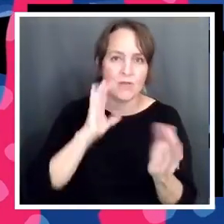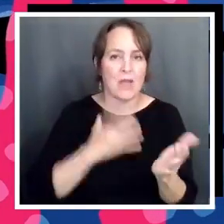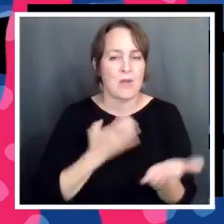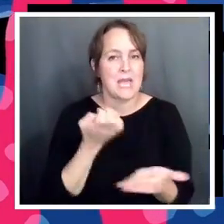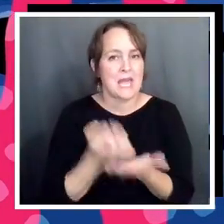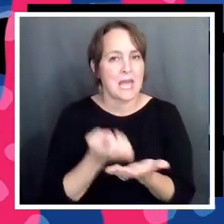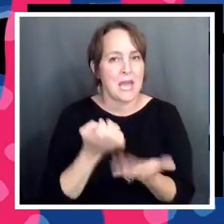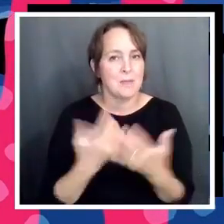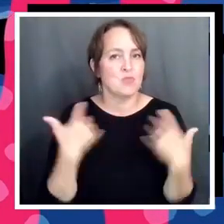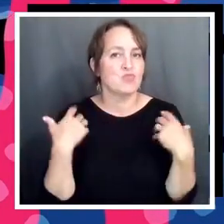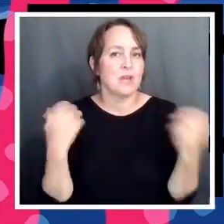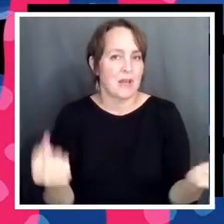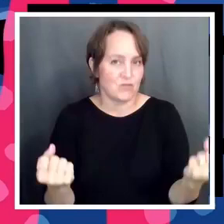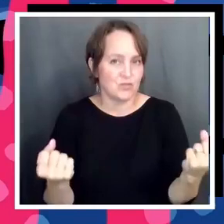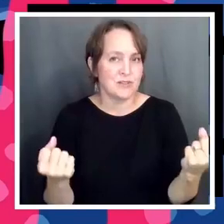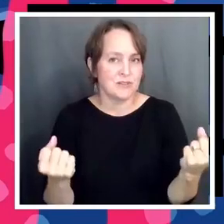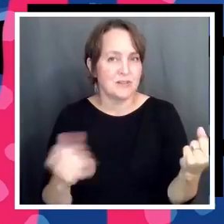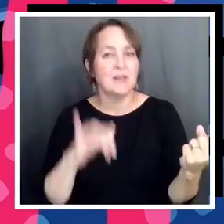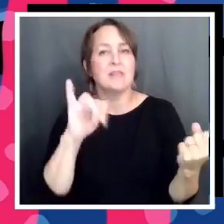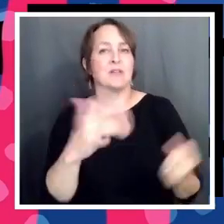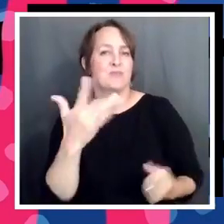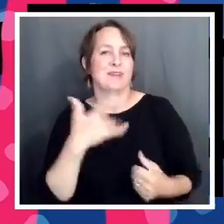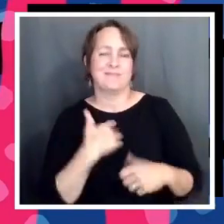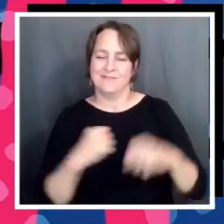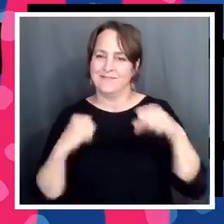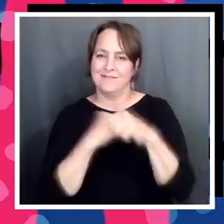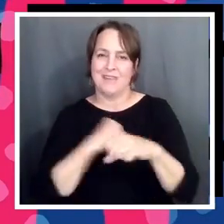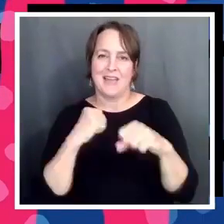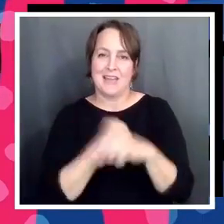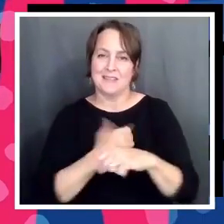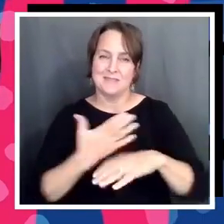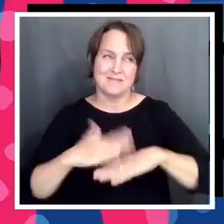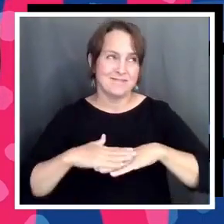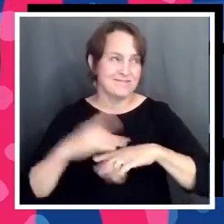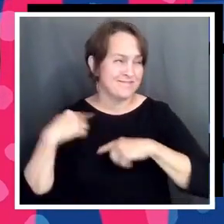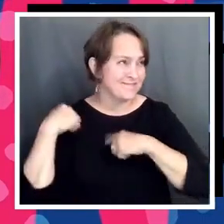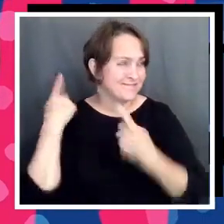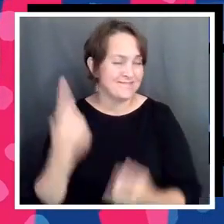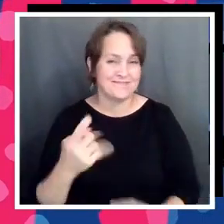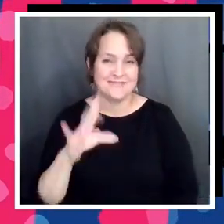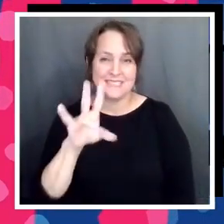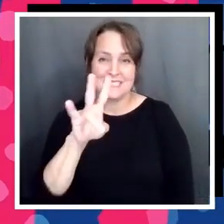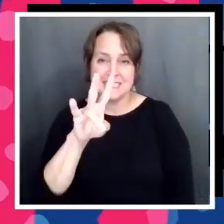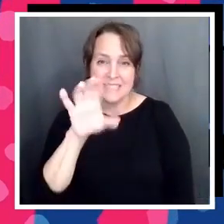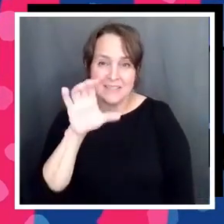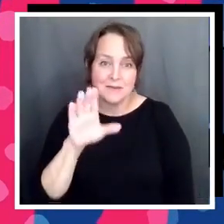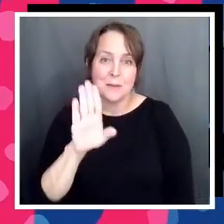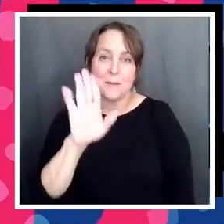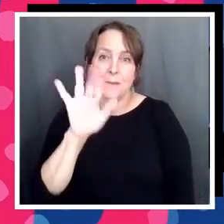UNIVERSAL CHILDCARE IS CRITICAL TO OUR ECONOMY AND TO OUR